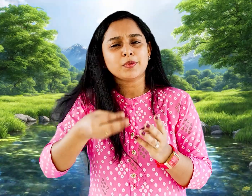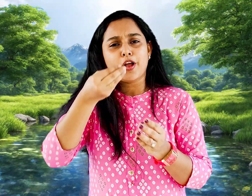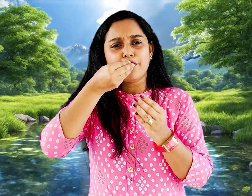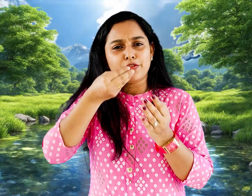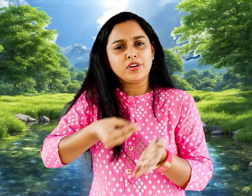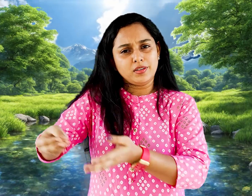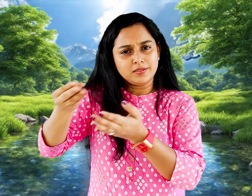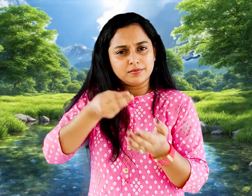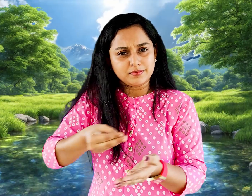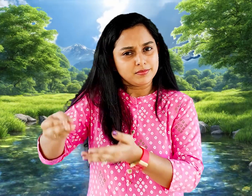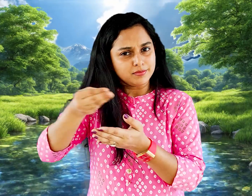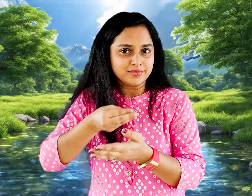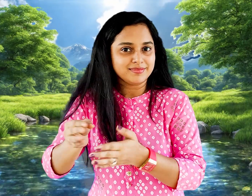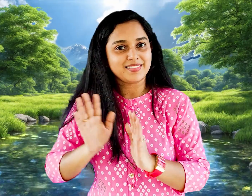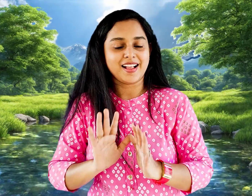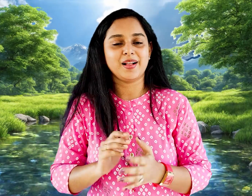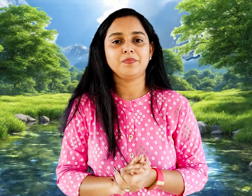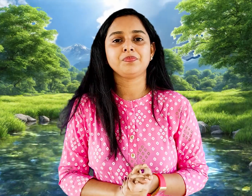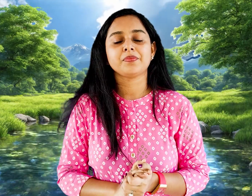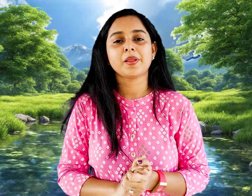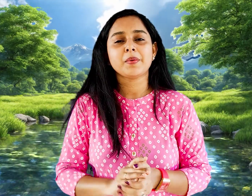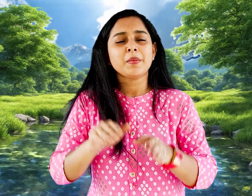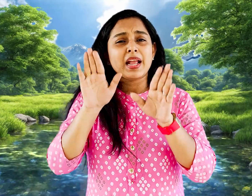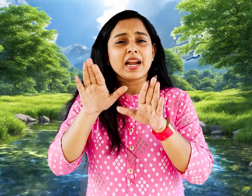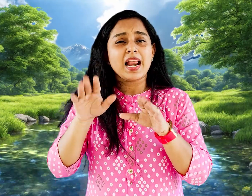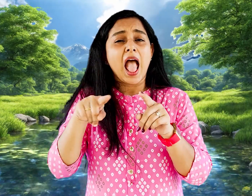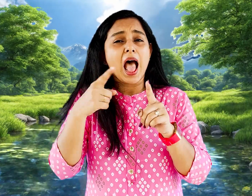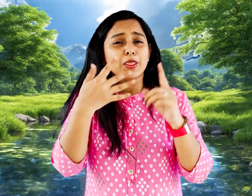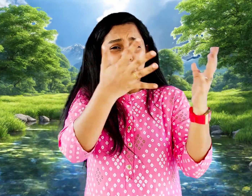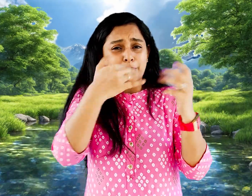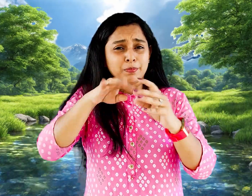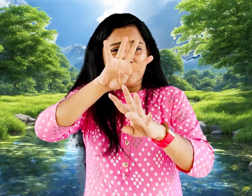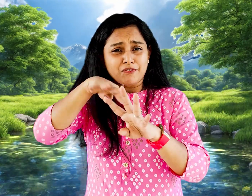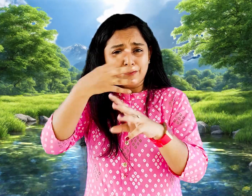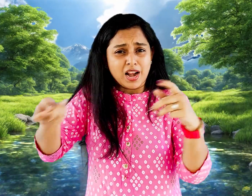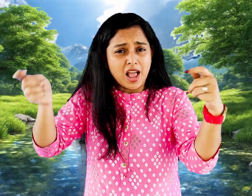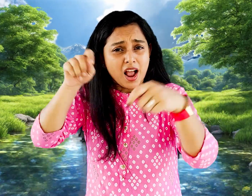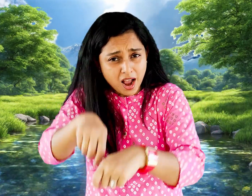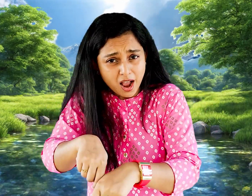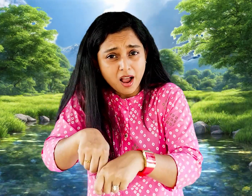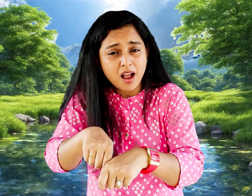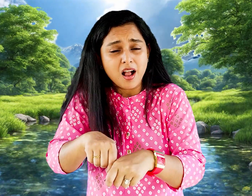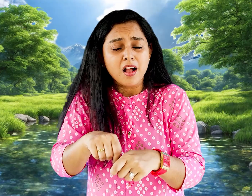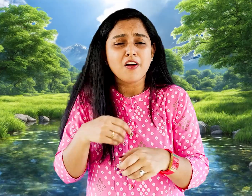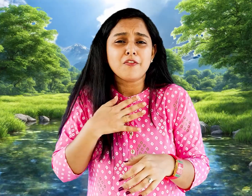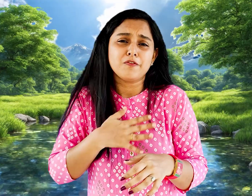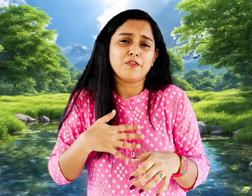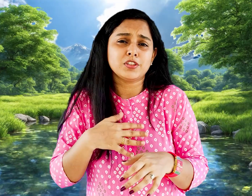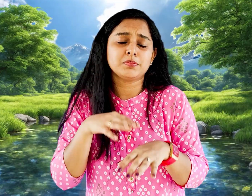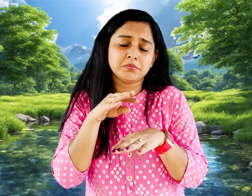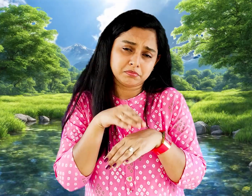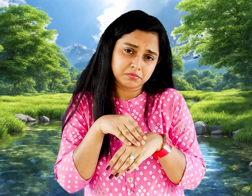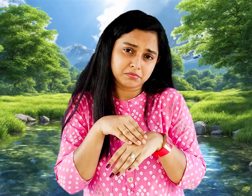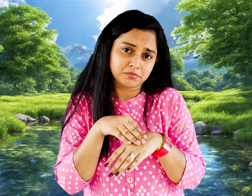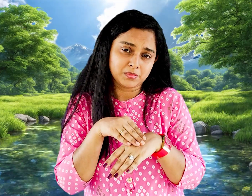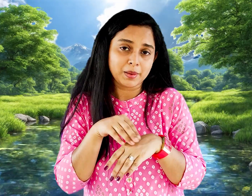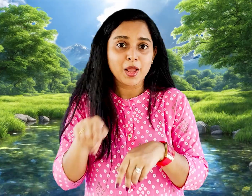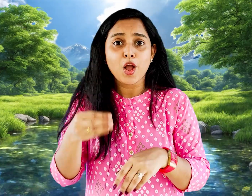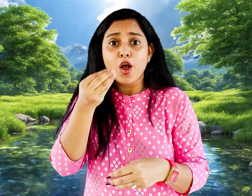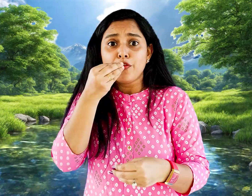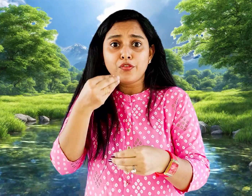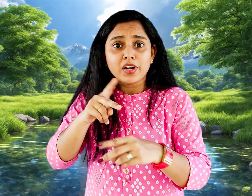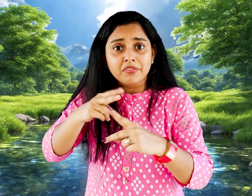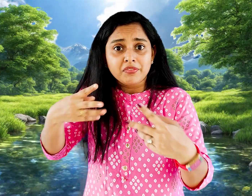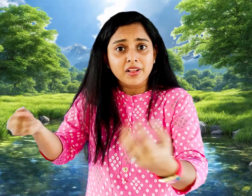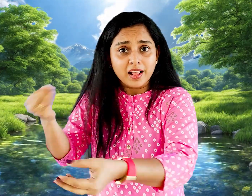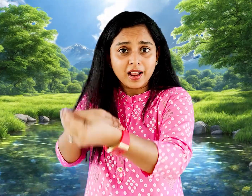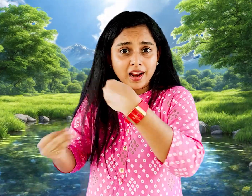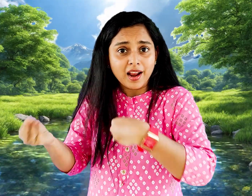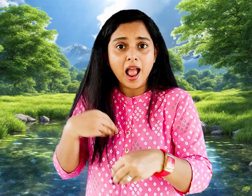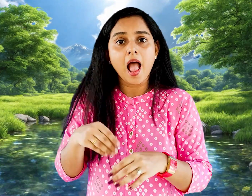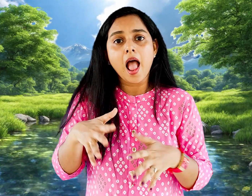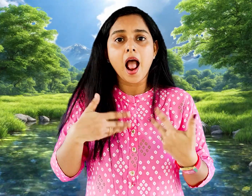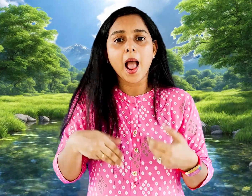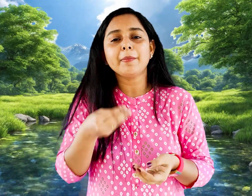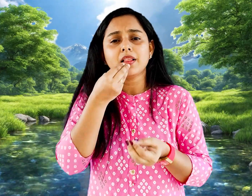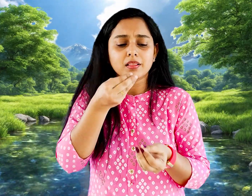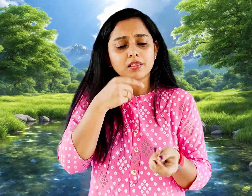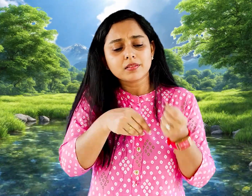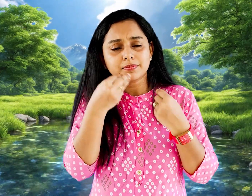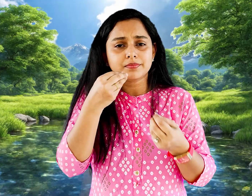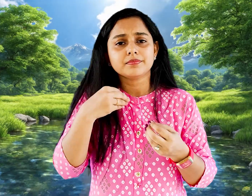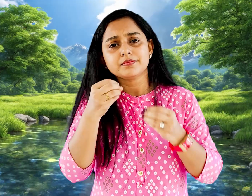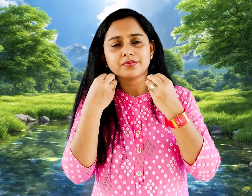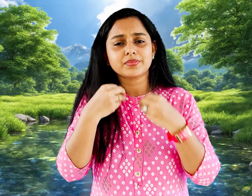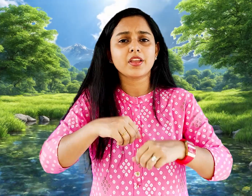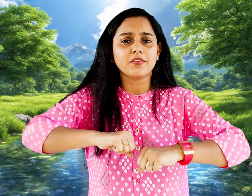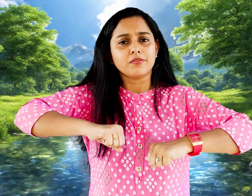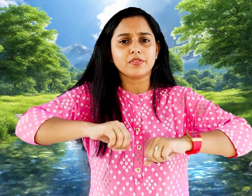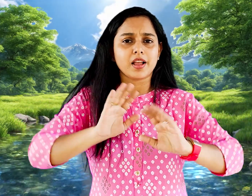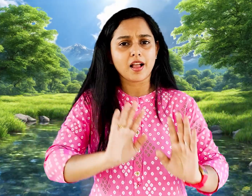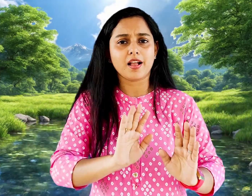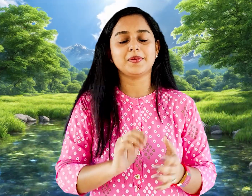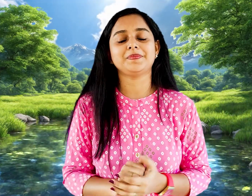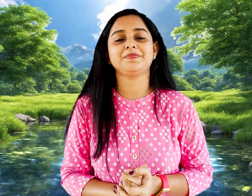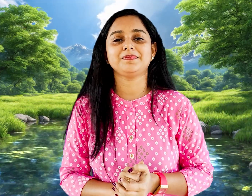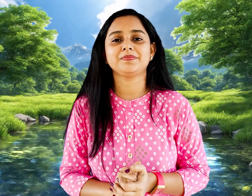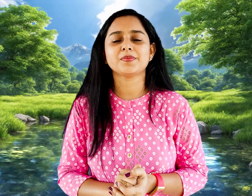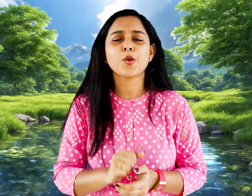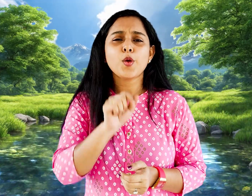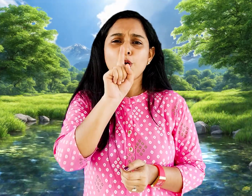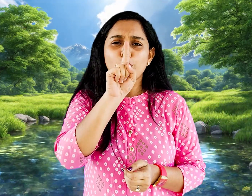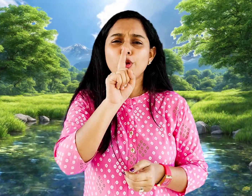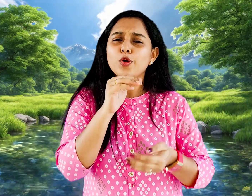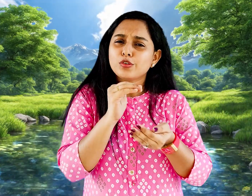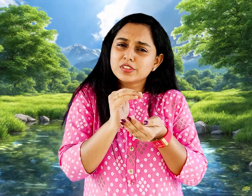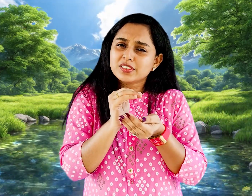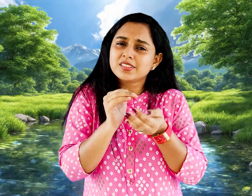The small bird, with a glint of homesickness in her eyes, replied, "I miss the freedom of the open sky and the rustling leaves of my home. I want to go back."